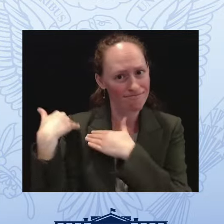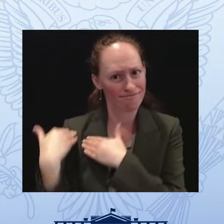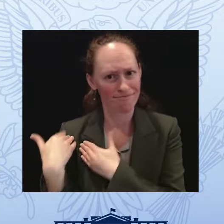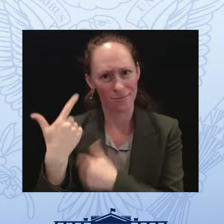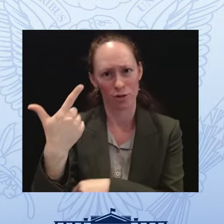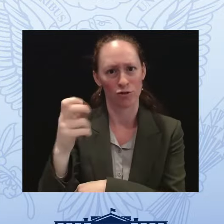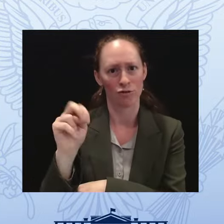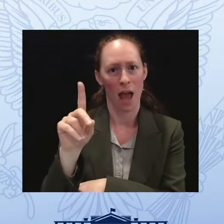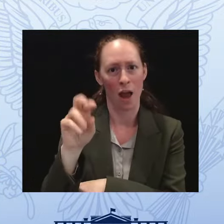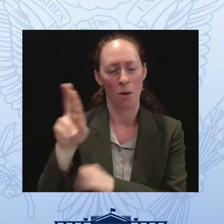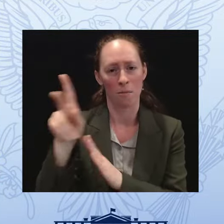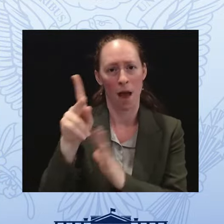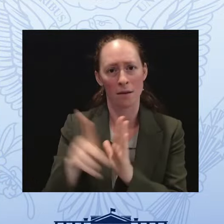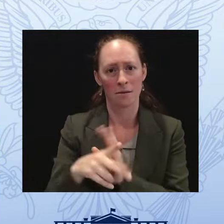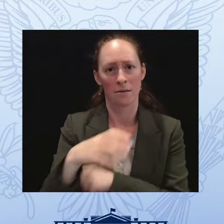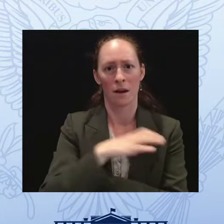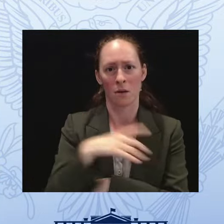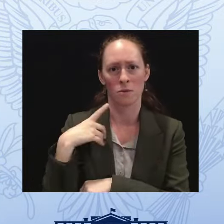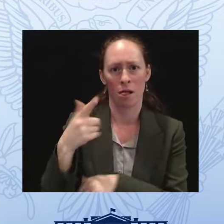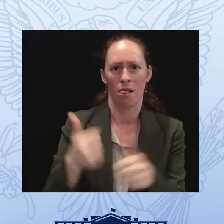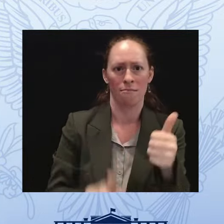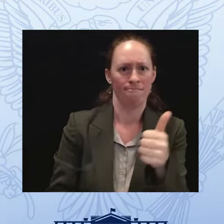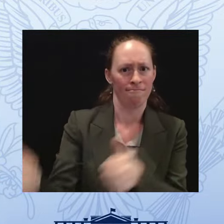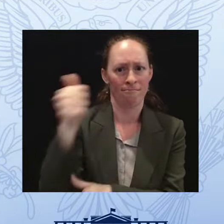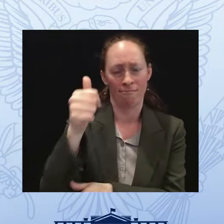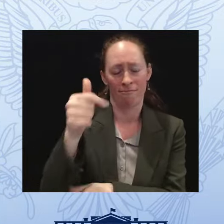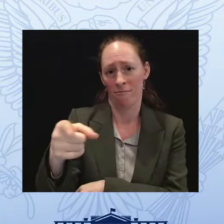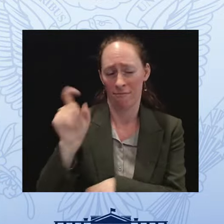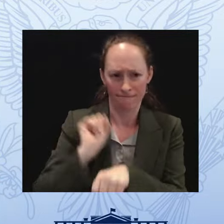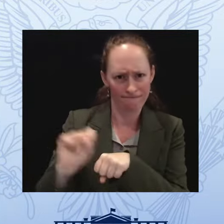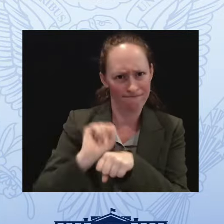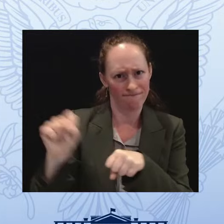And so hello, everyone. I'm so happy to see you here today.